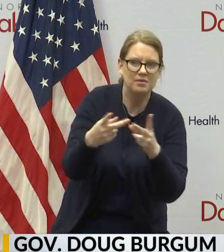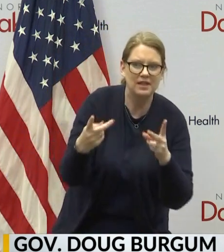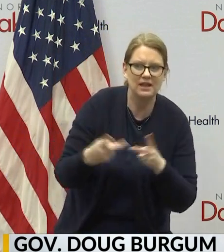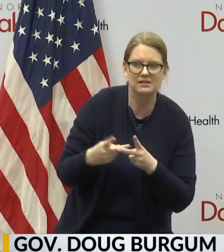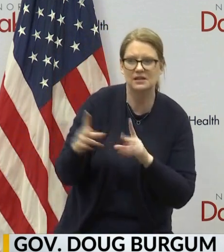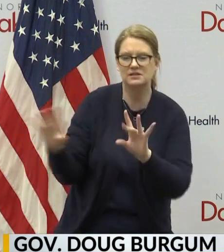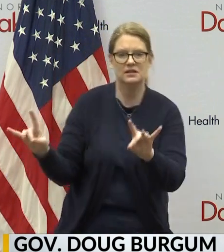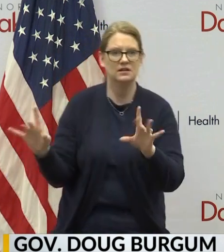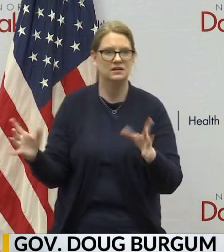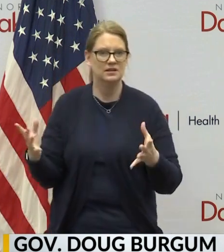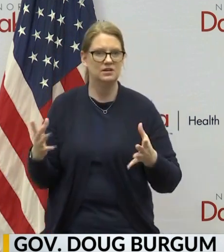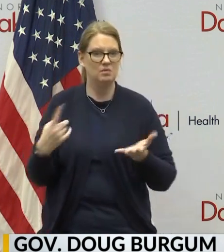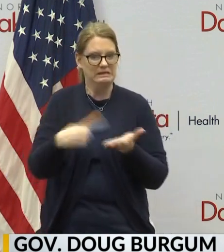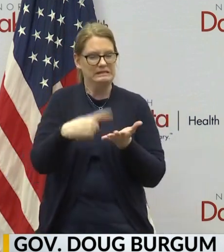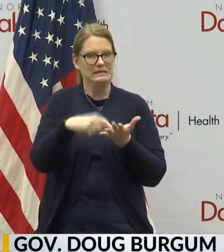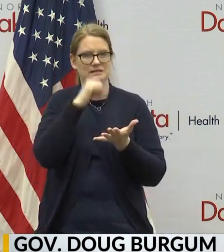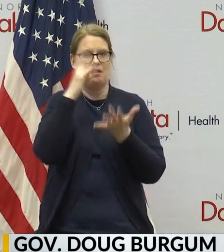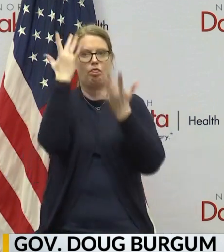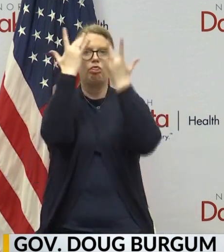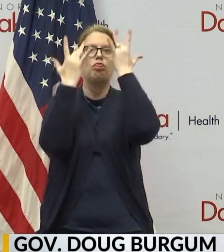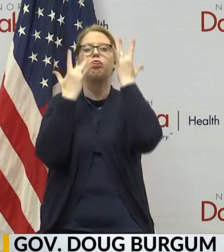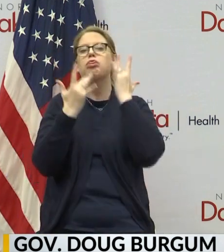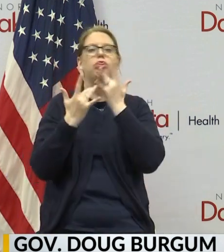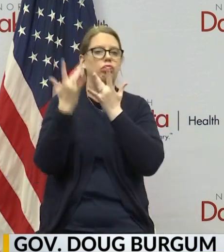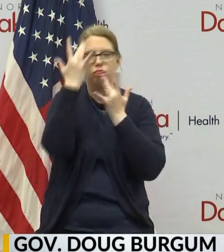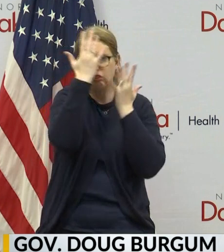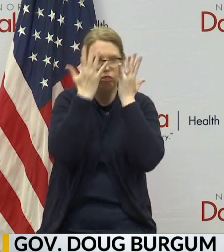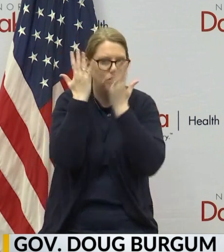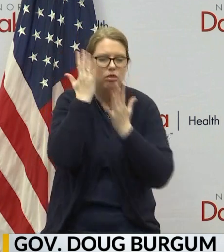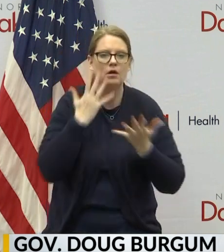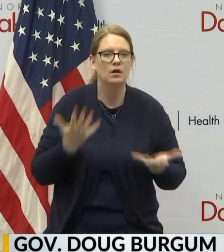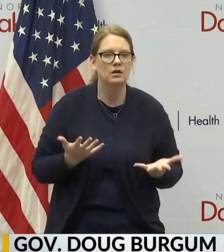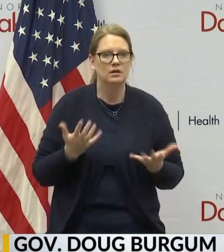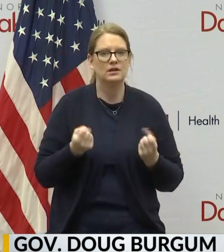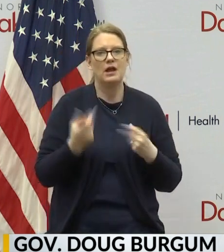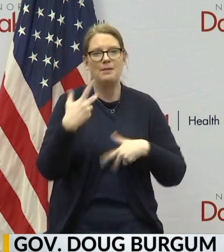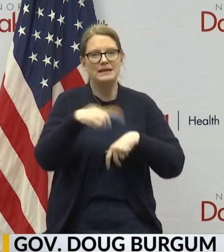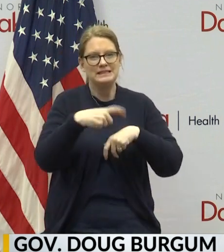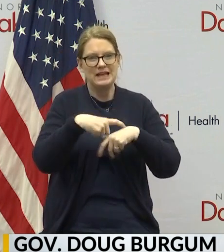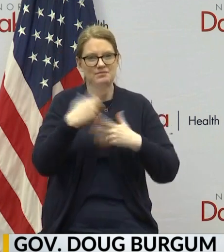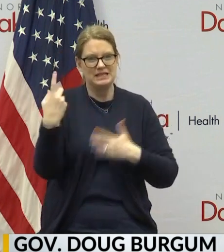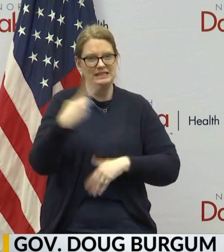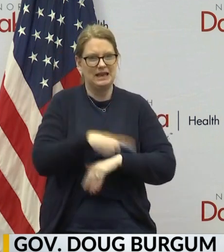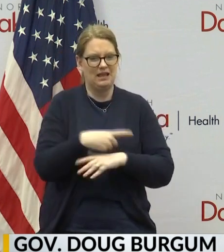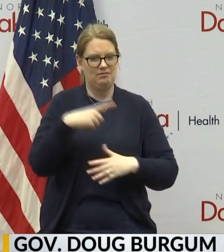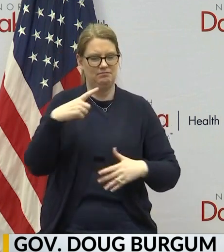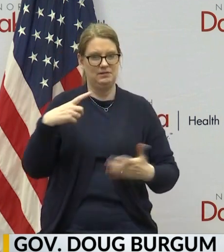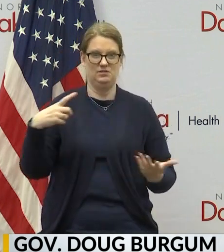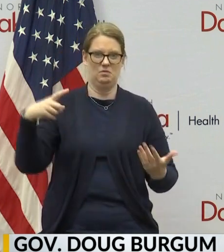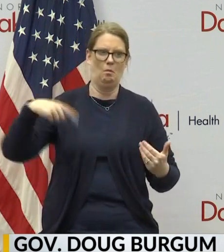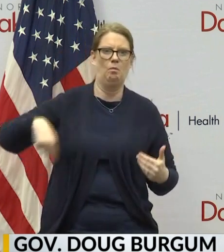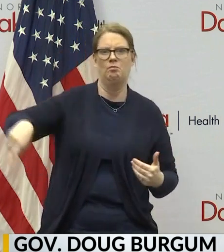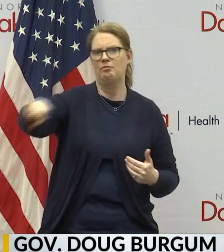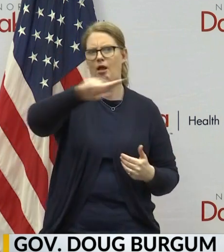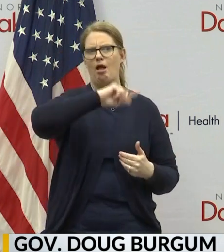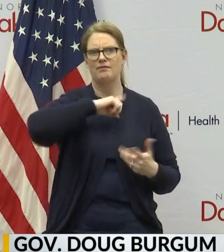YOU TOUCH THE DOOR AND YOU PICKED IT UP UNKNOWINGLY AND YOU CAN GIVE IT TO SOMEONE ELSE. WE TALK ABOUT NOT TOUCHING OUR